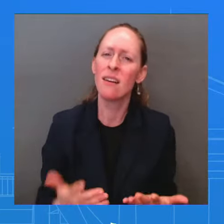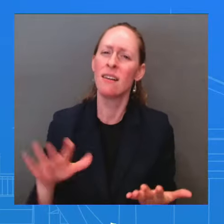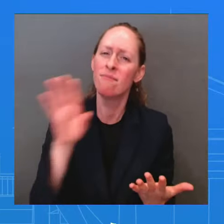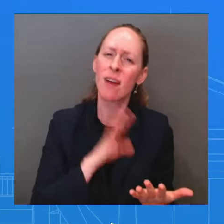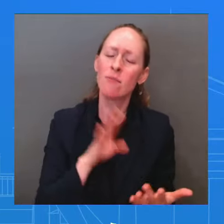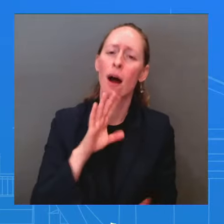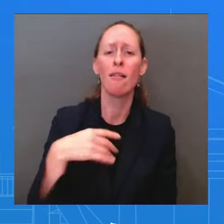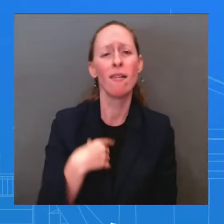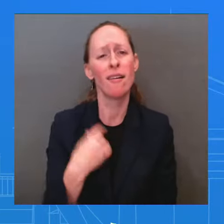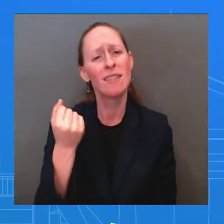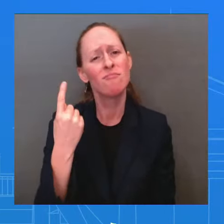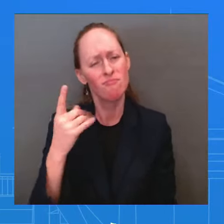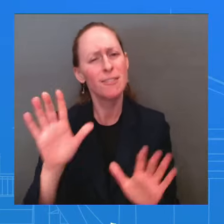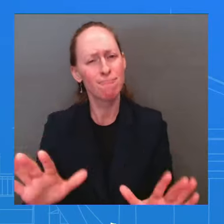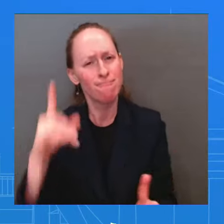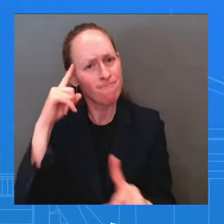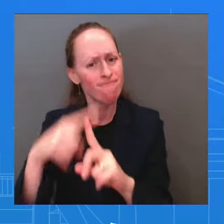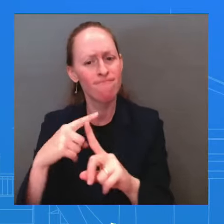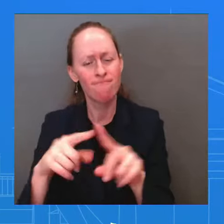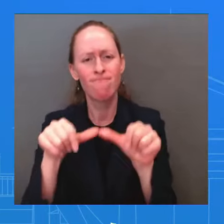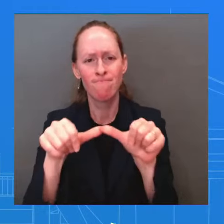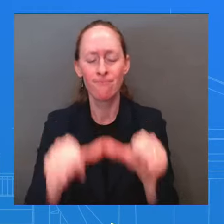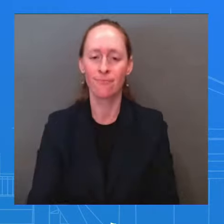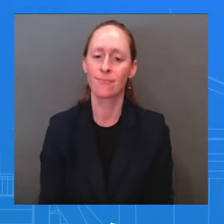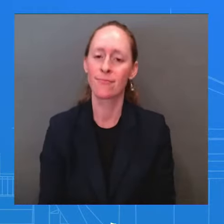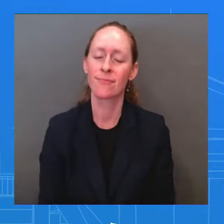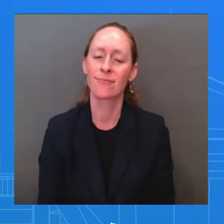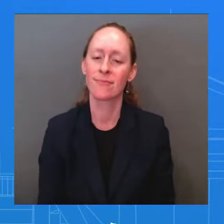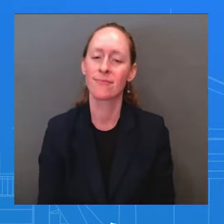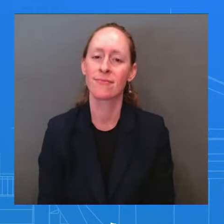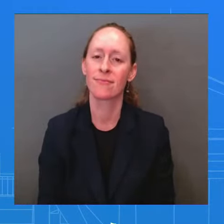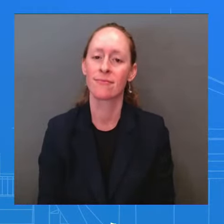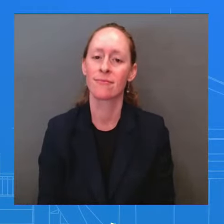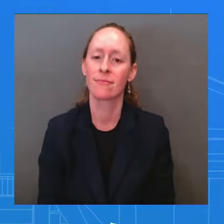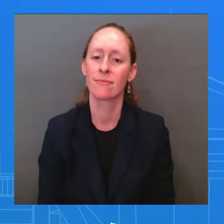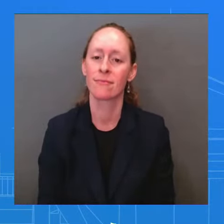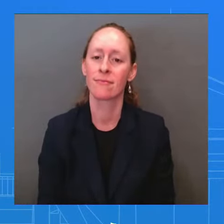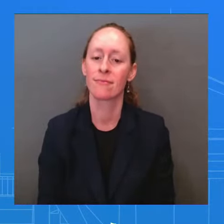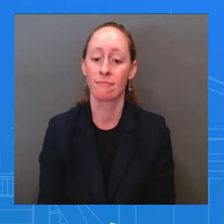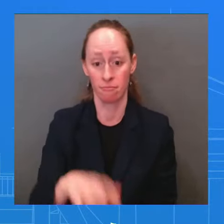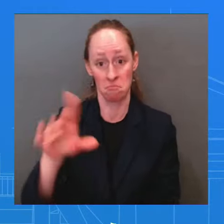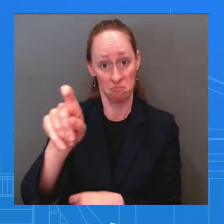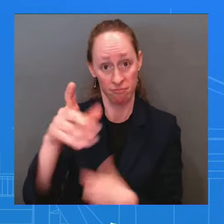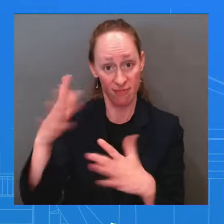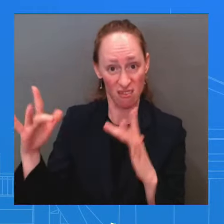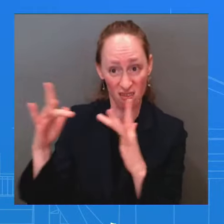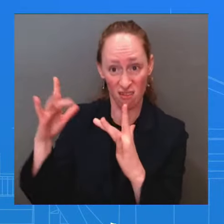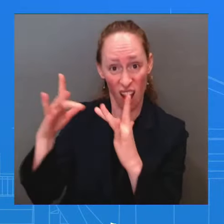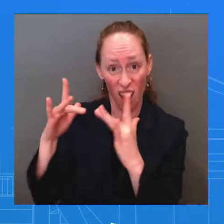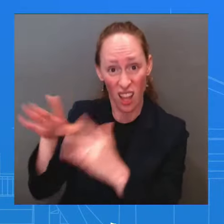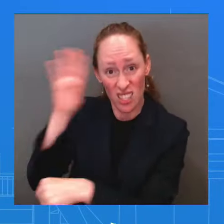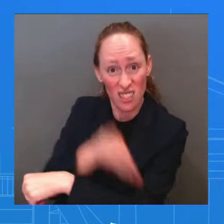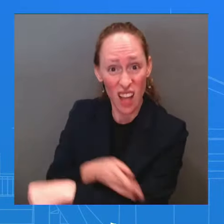The Press: And can you tell us if the President has talked to his son since these charges came down yesterday? Ms. Jean-Pierre: Yeah. There's nothing new here. As I've been asked that question many times.